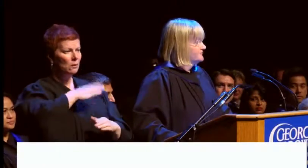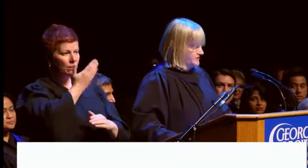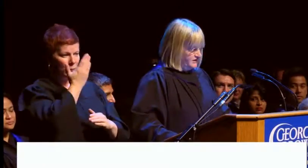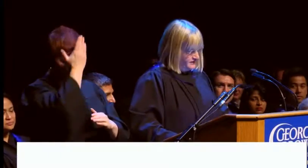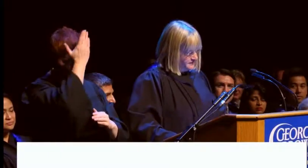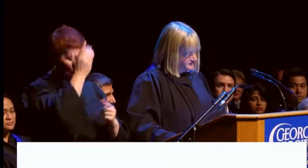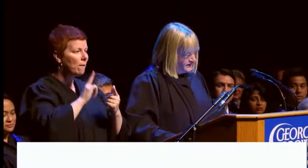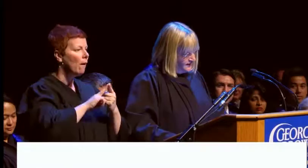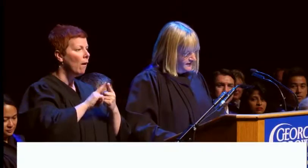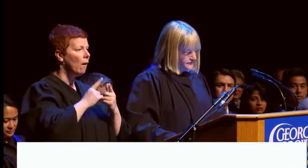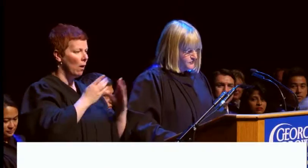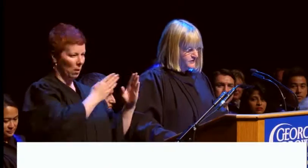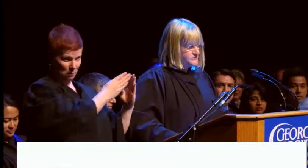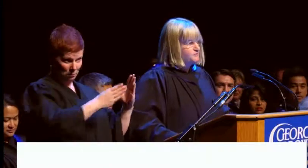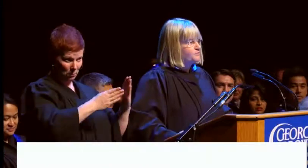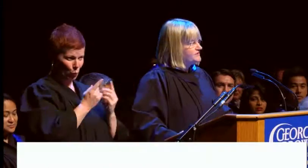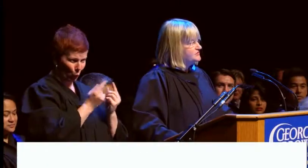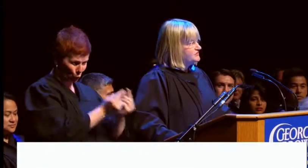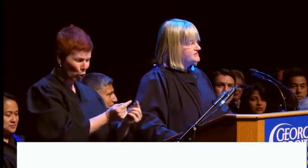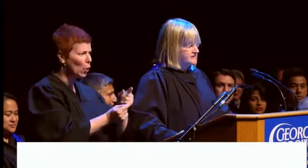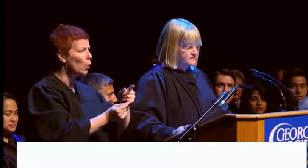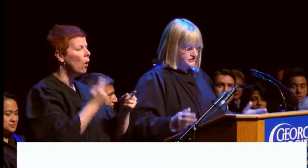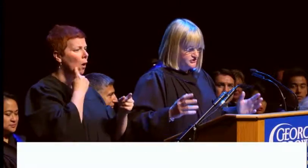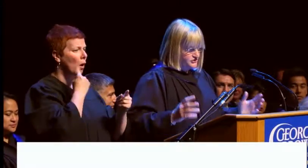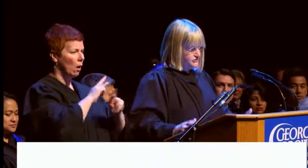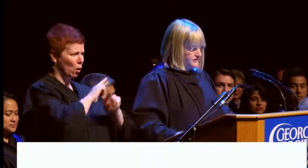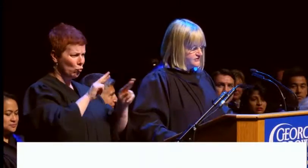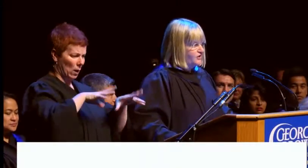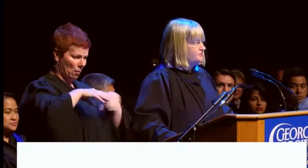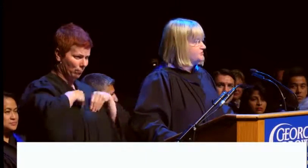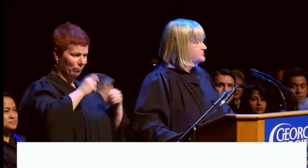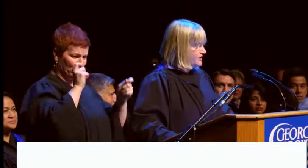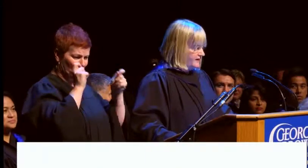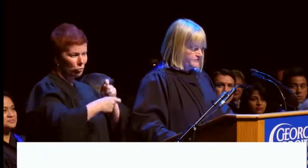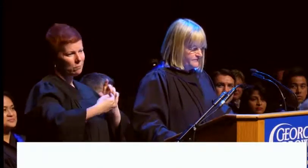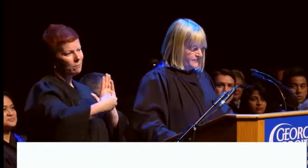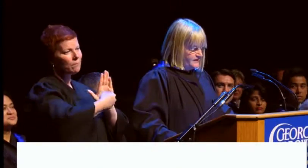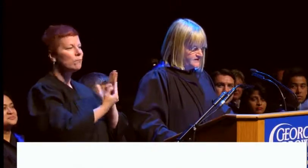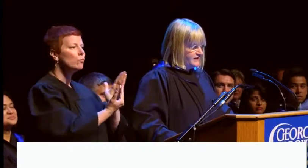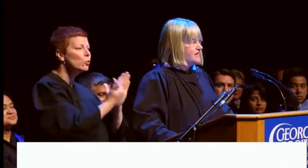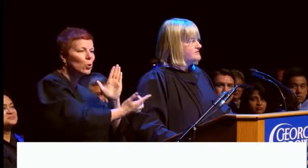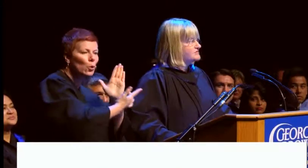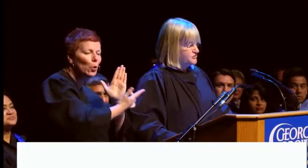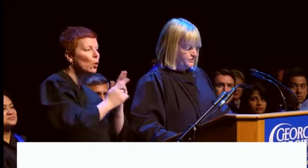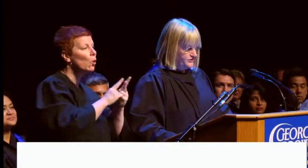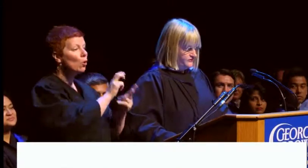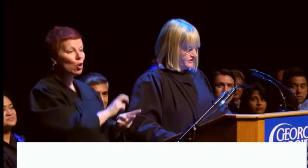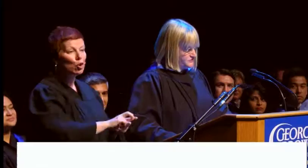IF YOU LIKE -- THAT IF YOU'RE WILLING TO EMBRACE ALL THESE THINGS SUCH AS NEW TECHNOLOGY, EXCITING IDEAS, TRAVELING, EATING NEW INGREDIENTS, SAYING YES TO TWITTER, FACEBOOK